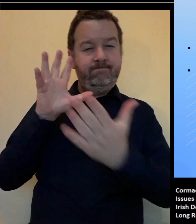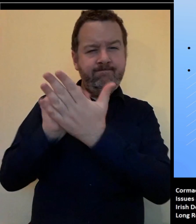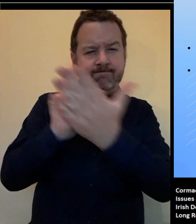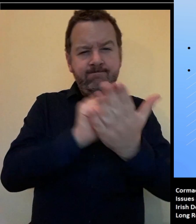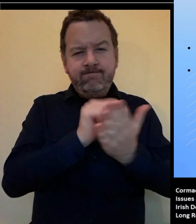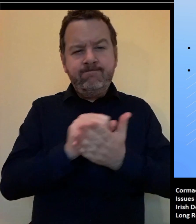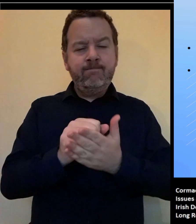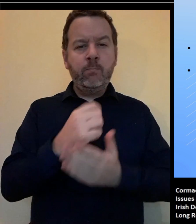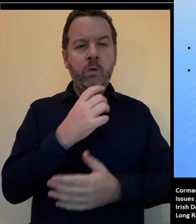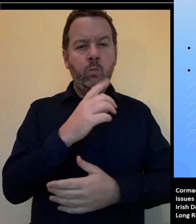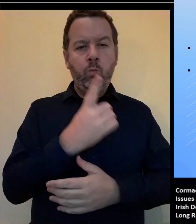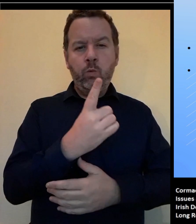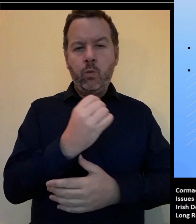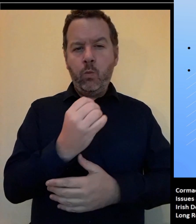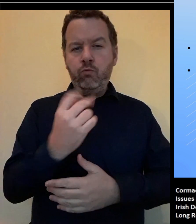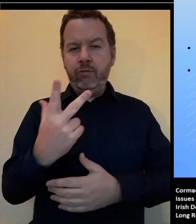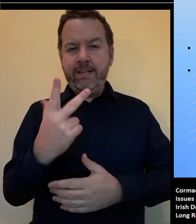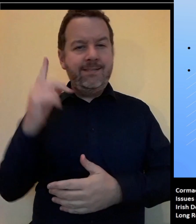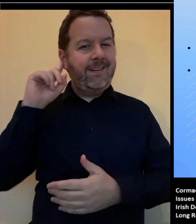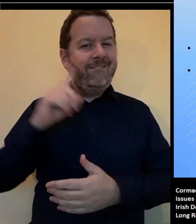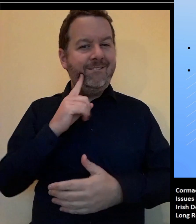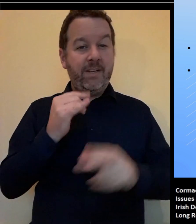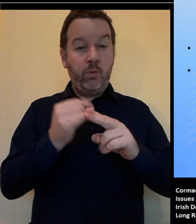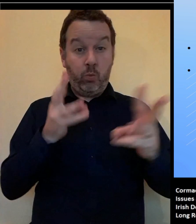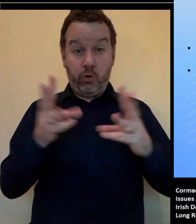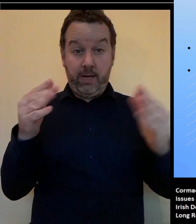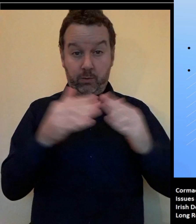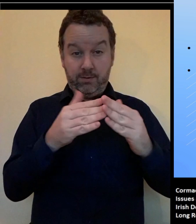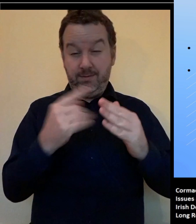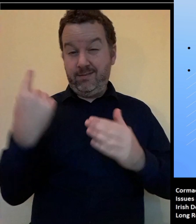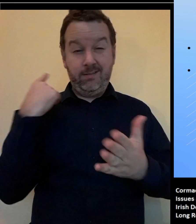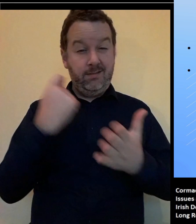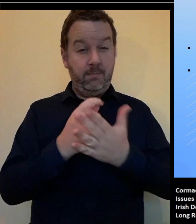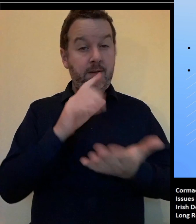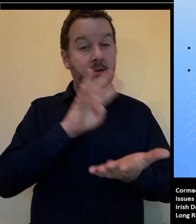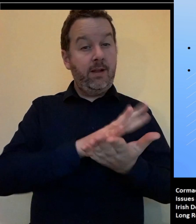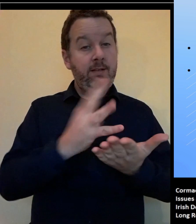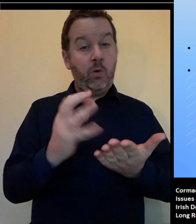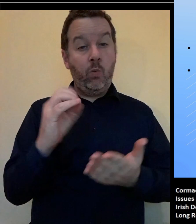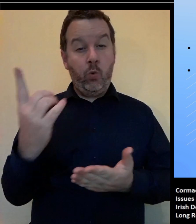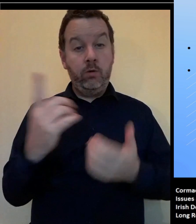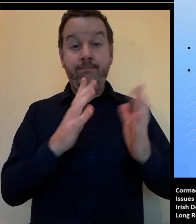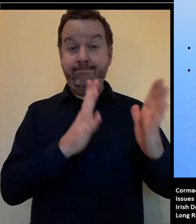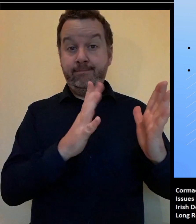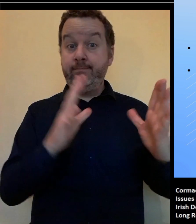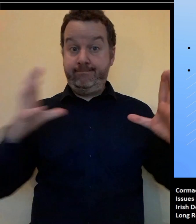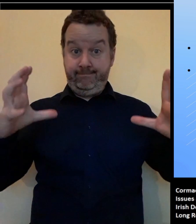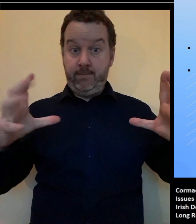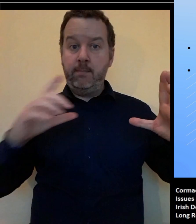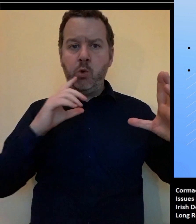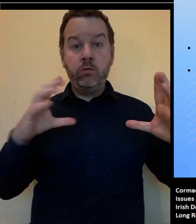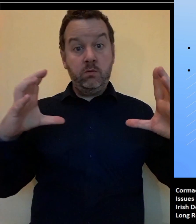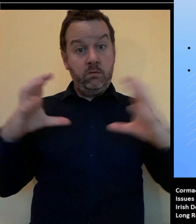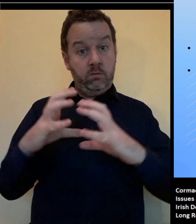In fact, of the 103 deaf inmates identified in the 1901 Census in workhouses,